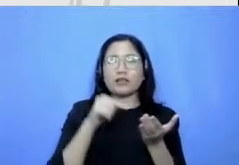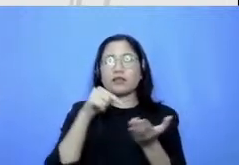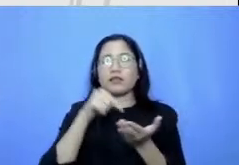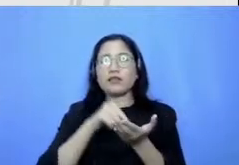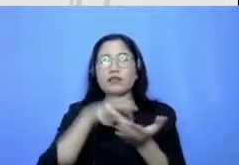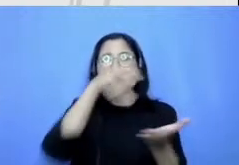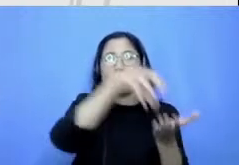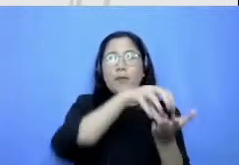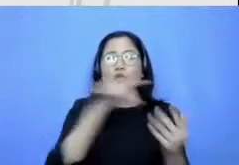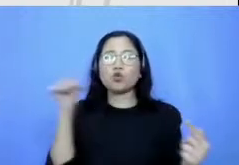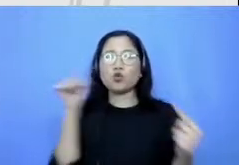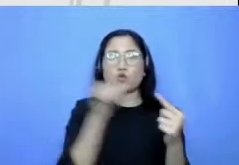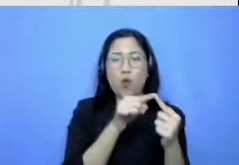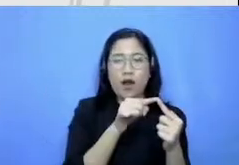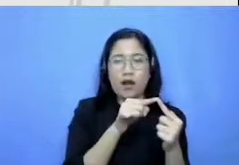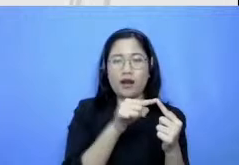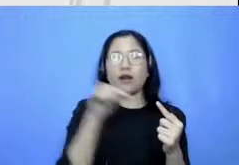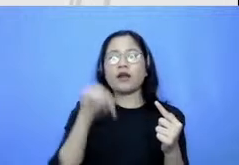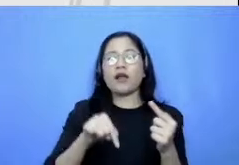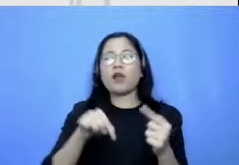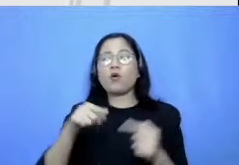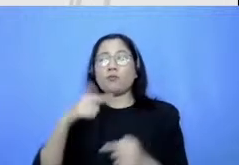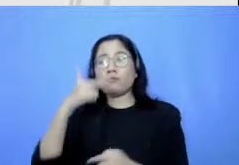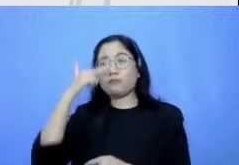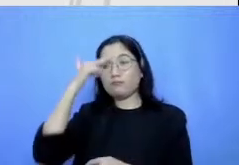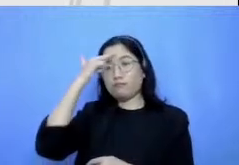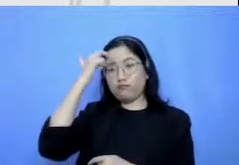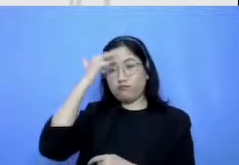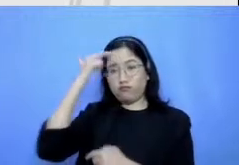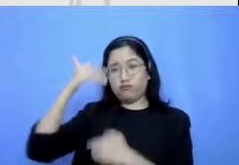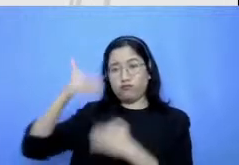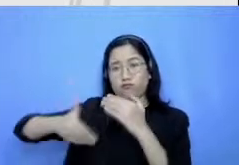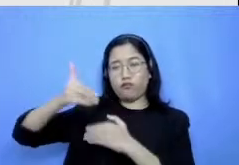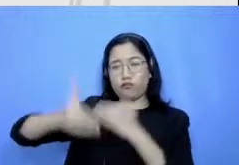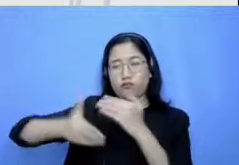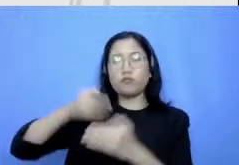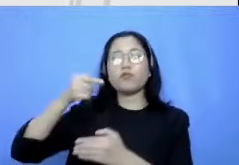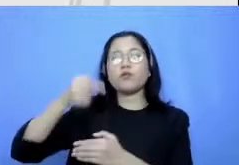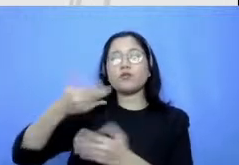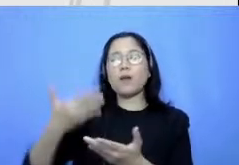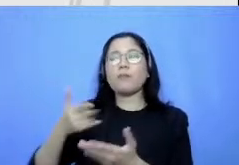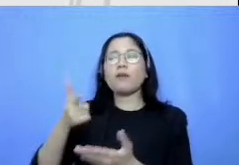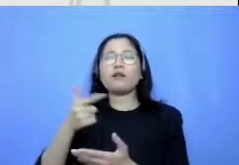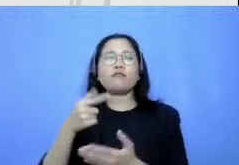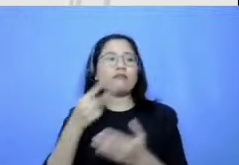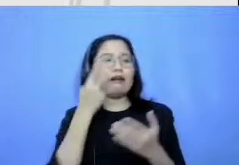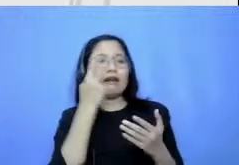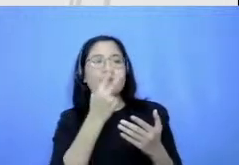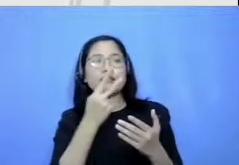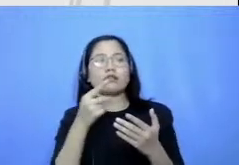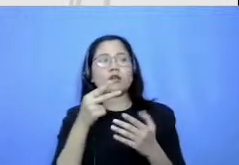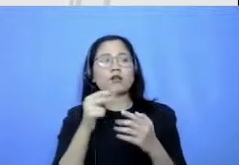in adapting technology, the context is level of proficiency So we start from the point of